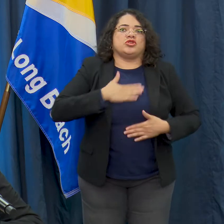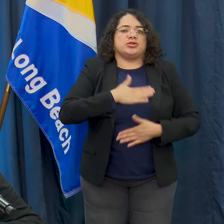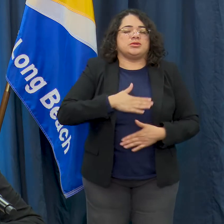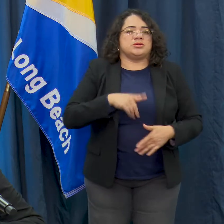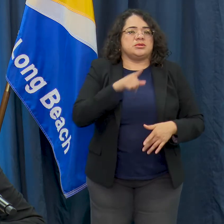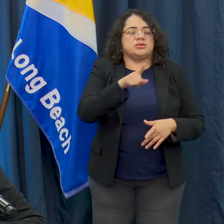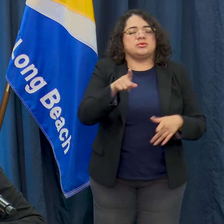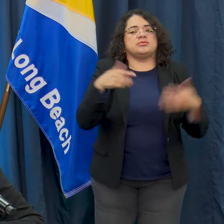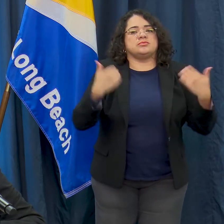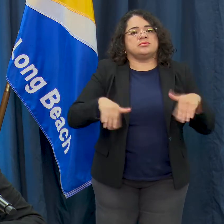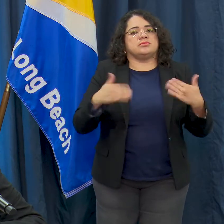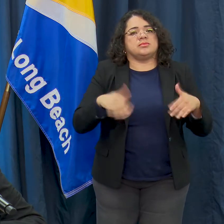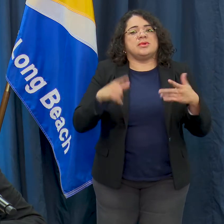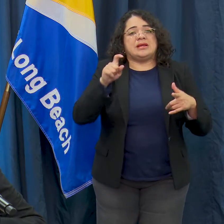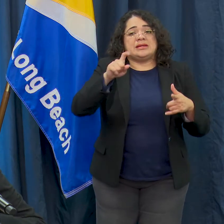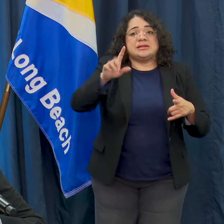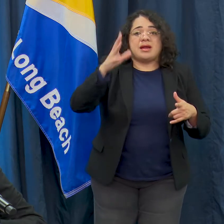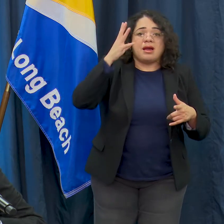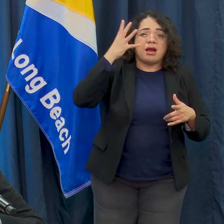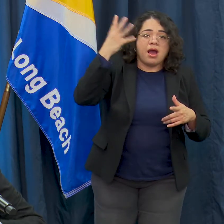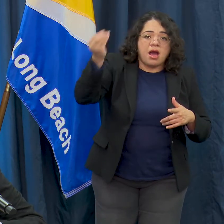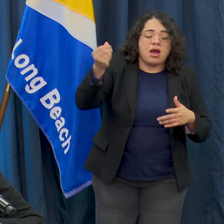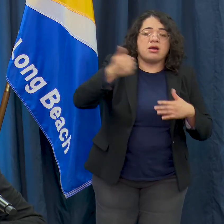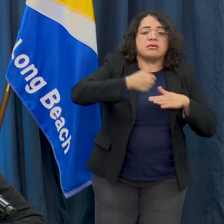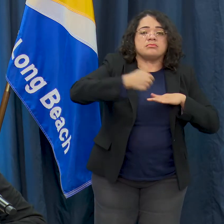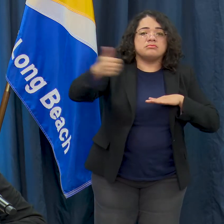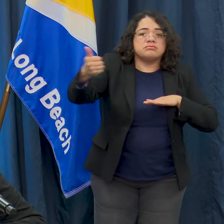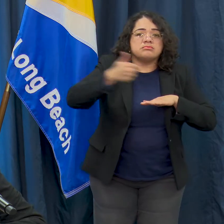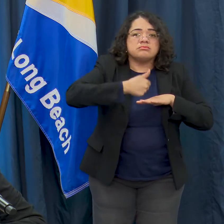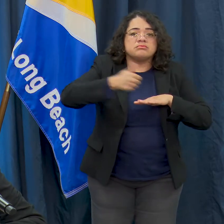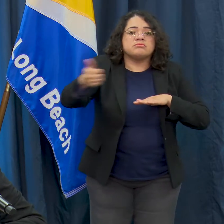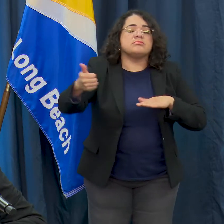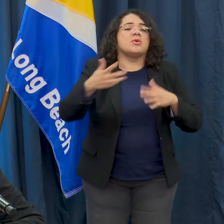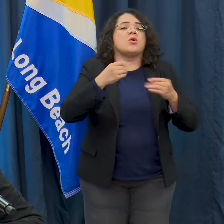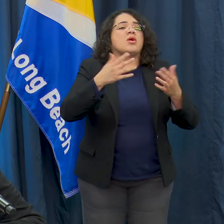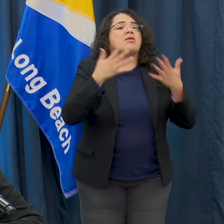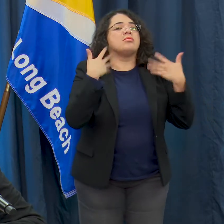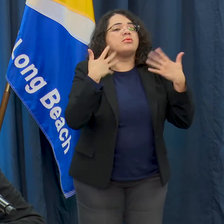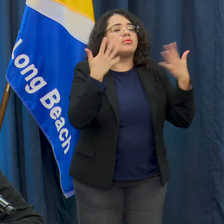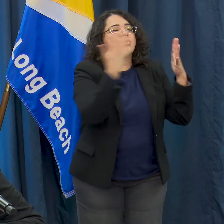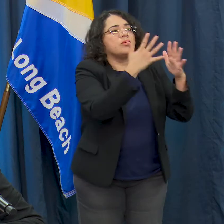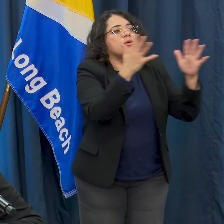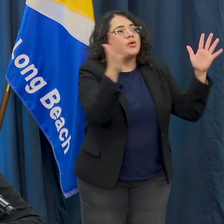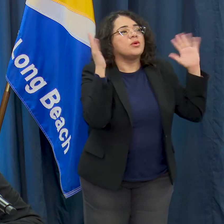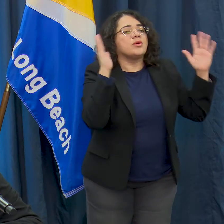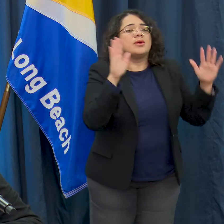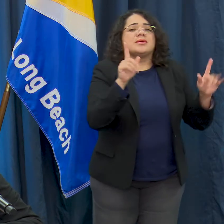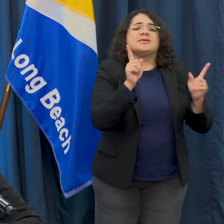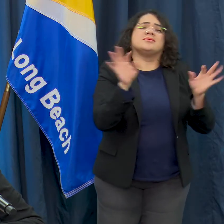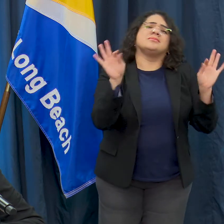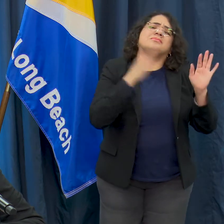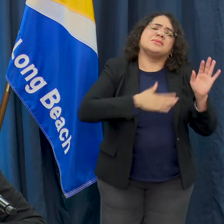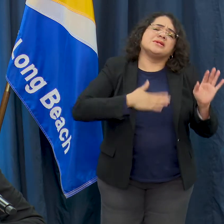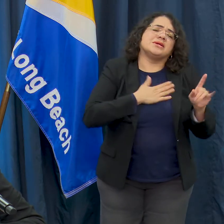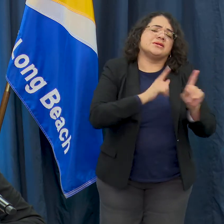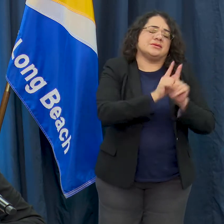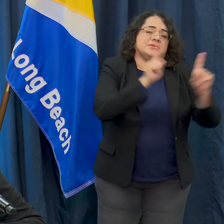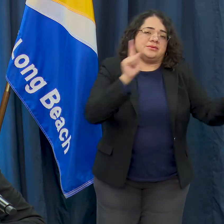that got out needed to go out to enjoy the outdoors we understand that please physically distance, please wear a mask or face